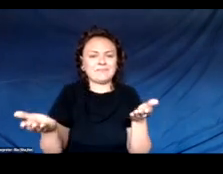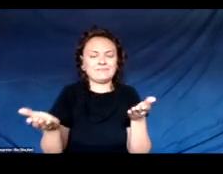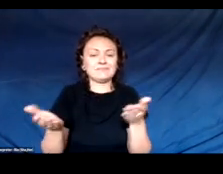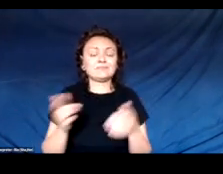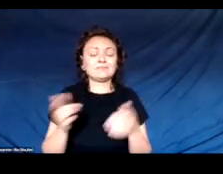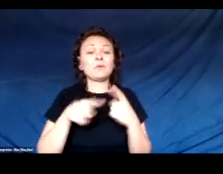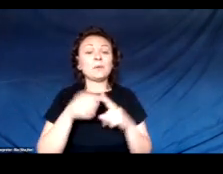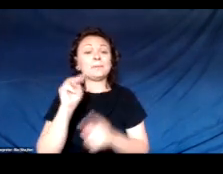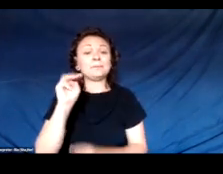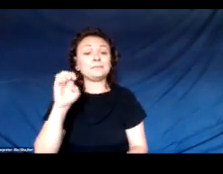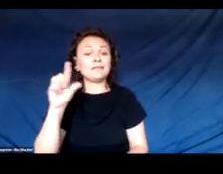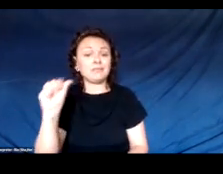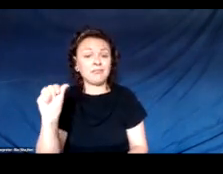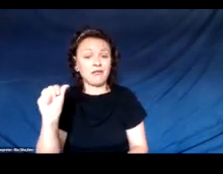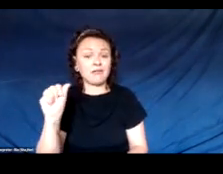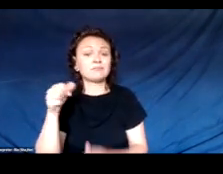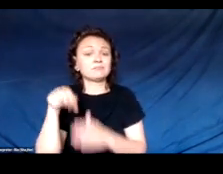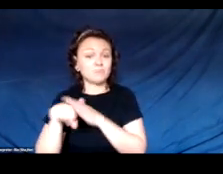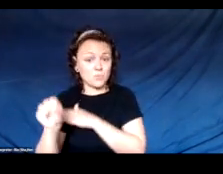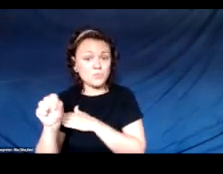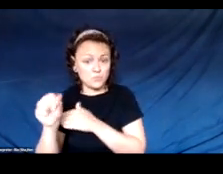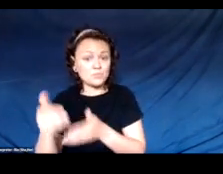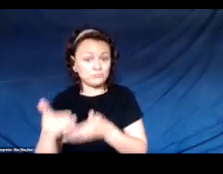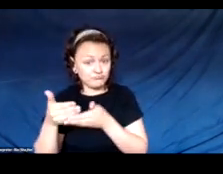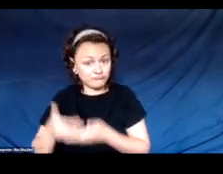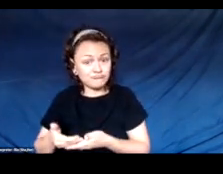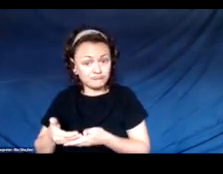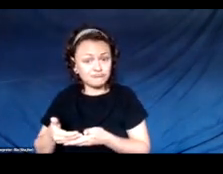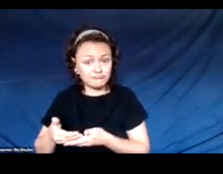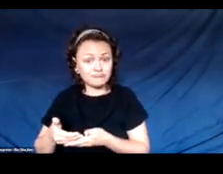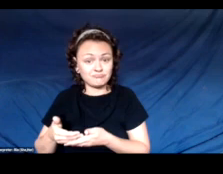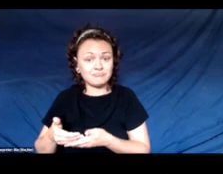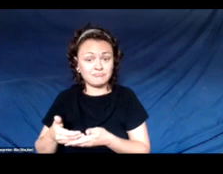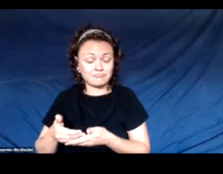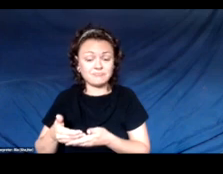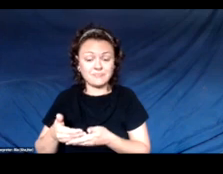like both like again, once again,